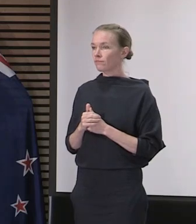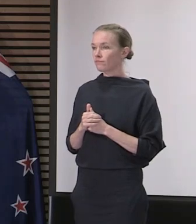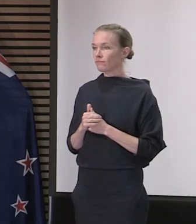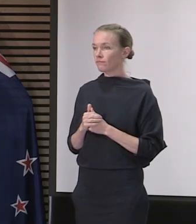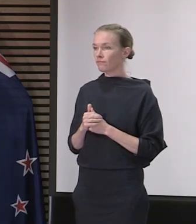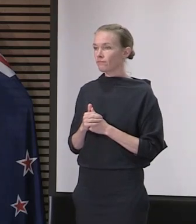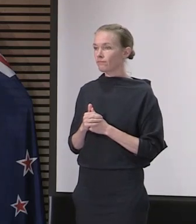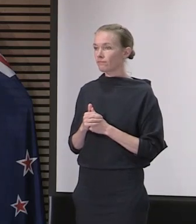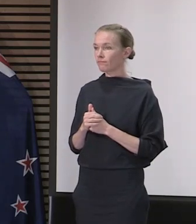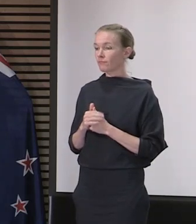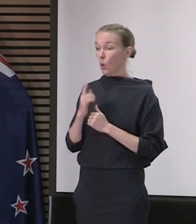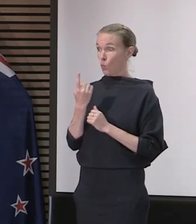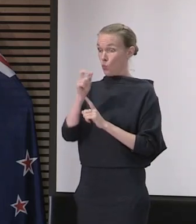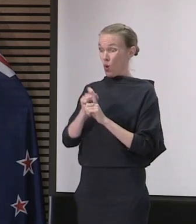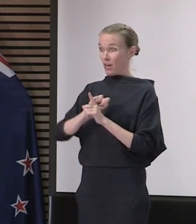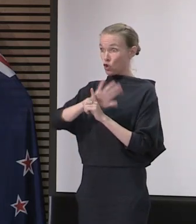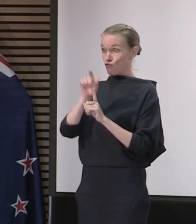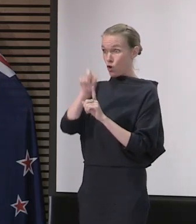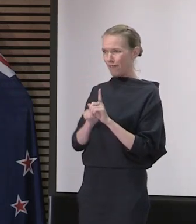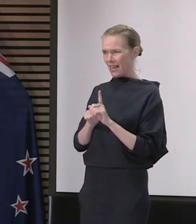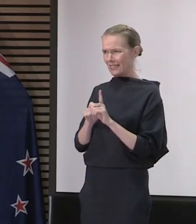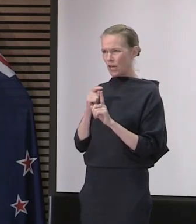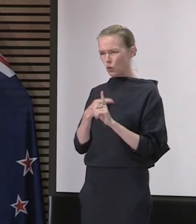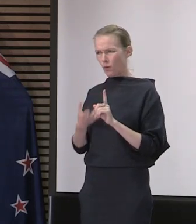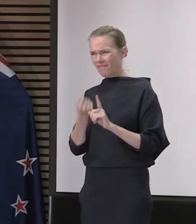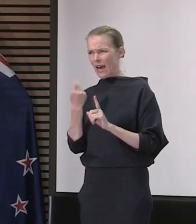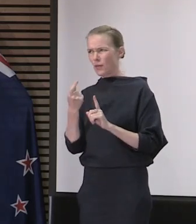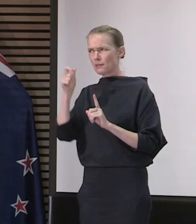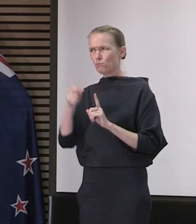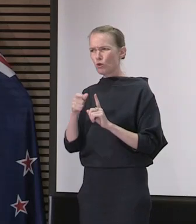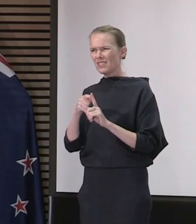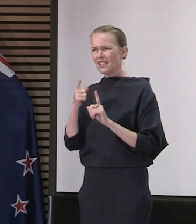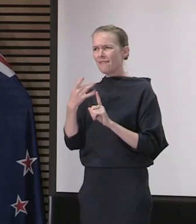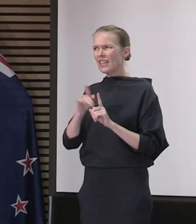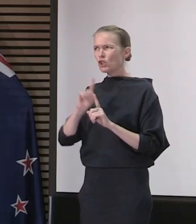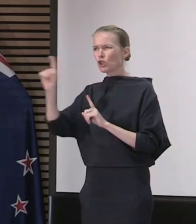Just on a case where it says the travel was from the